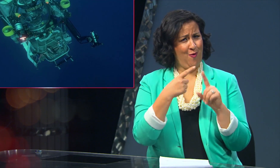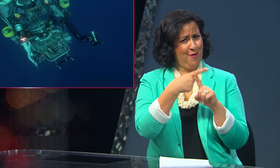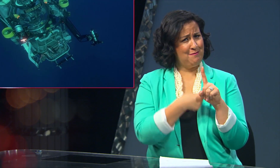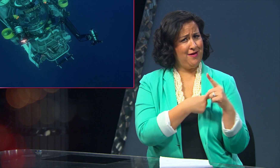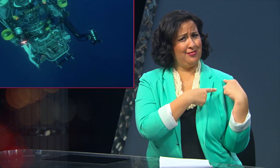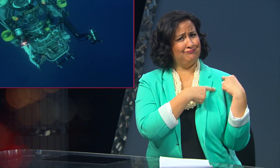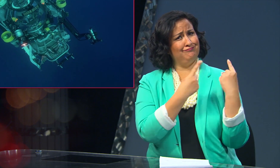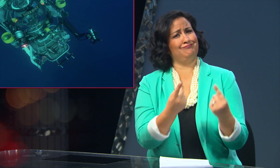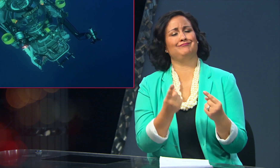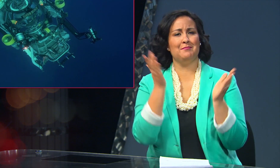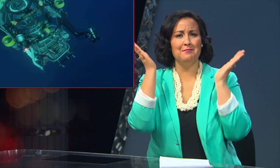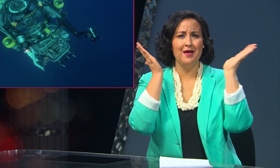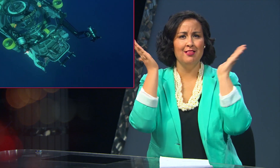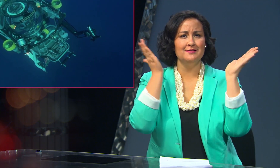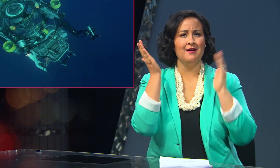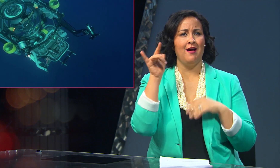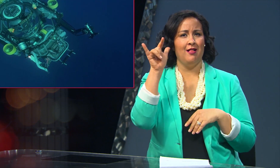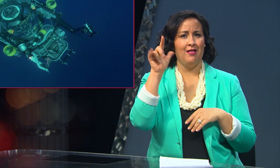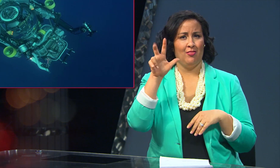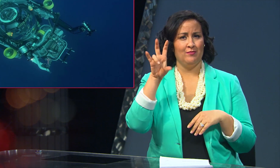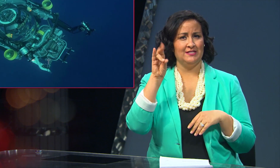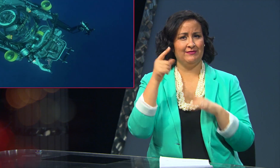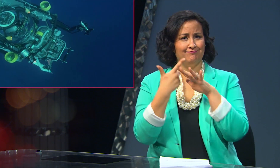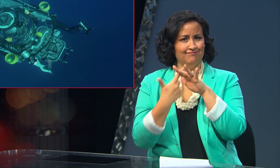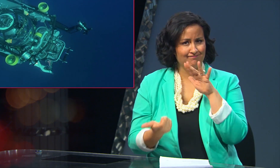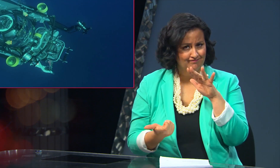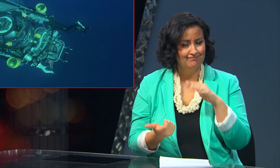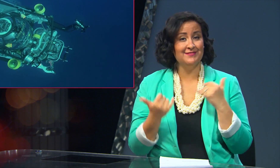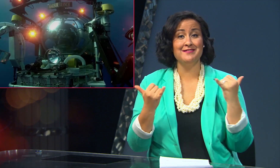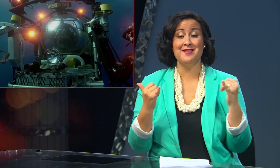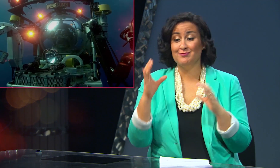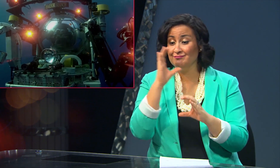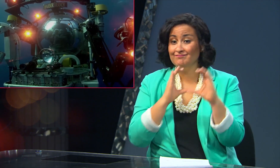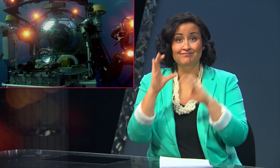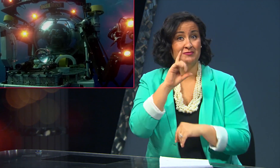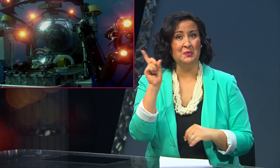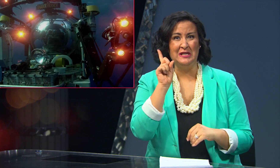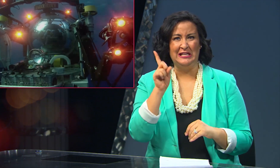AFTER MORE THAN A MONTH... THE SEARCH FOR MISSING MALAYSIA AIRLINES FLIGHT 3-70 NOW